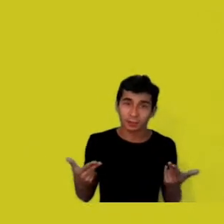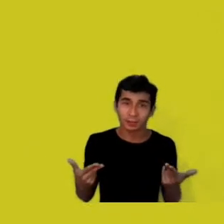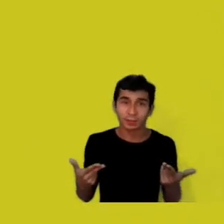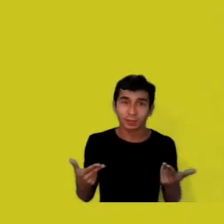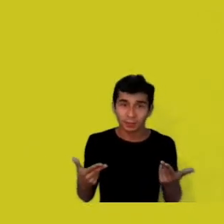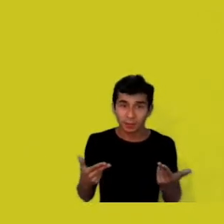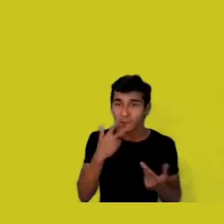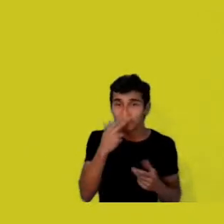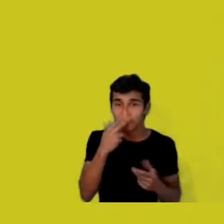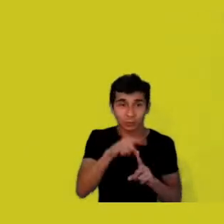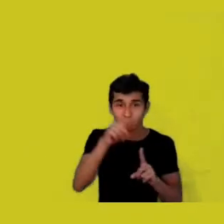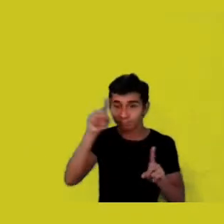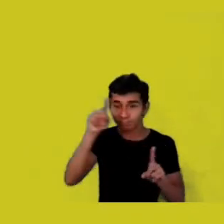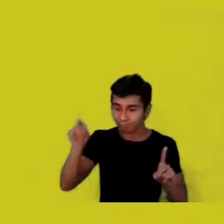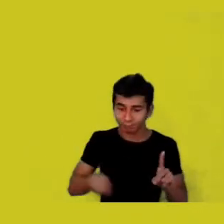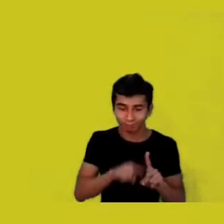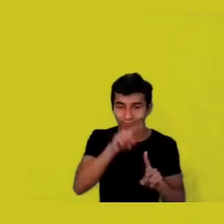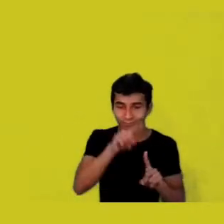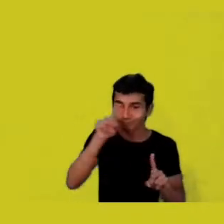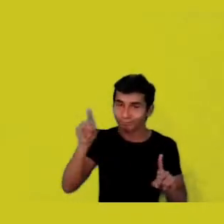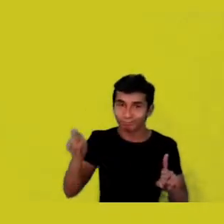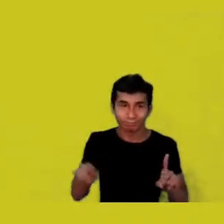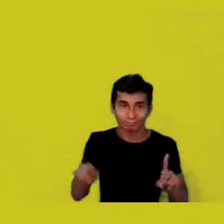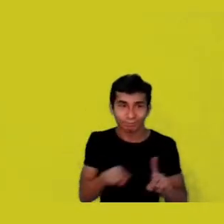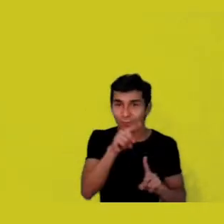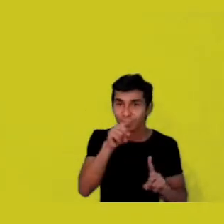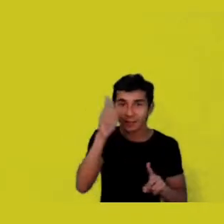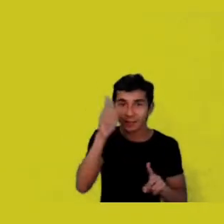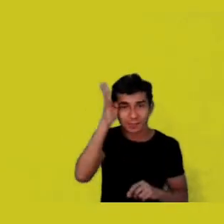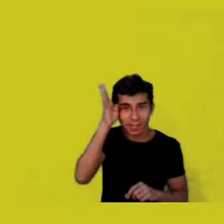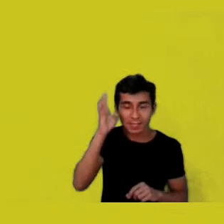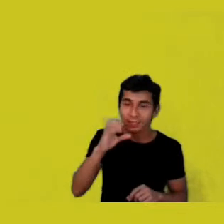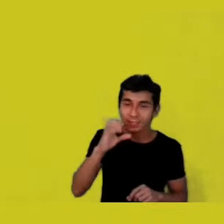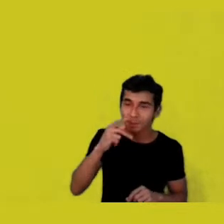CPT, Sesc, the art world, the expression world.